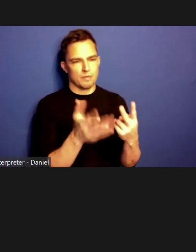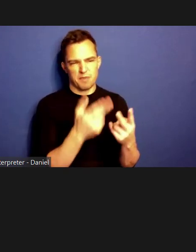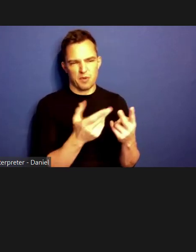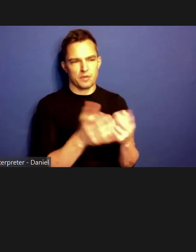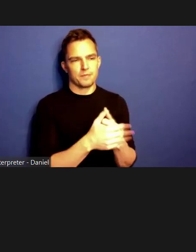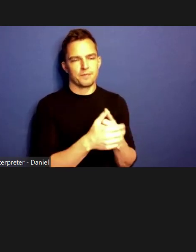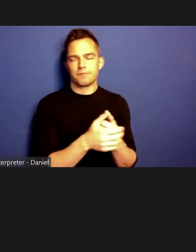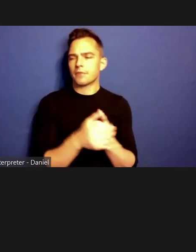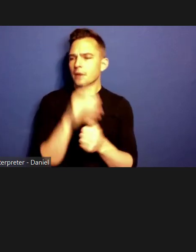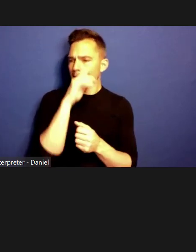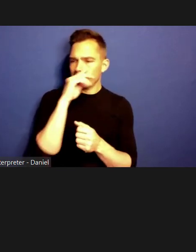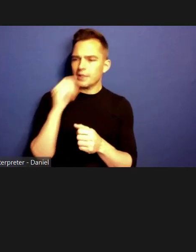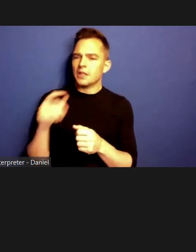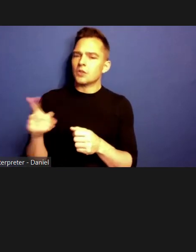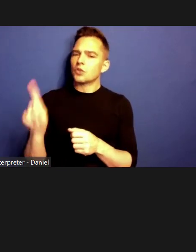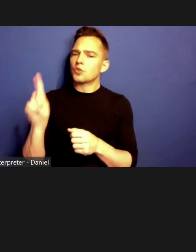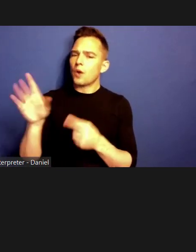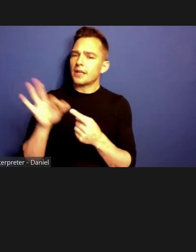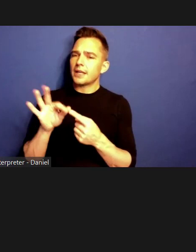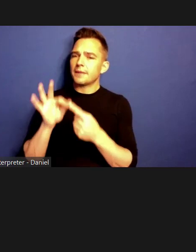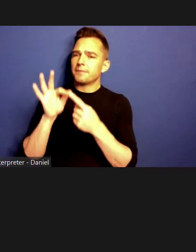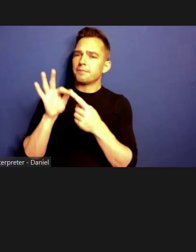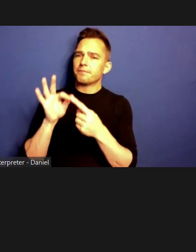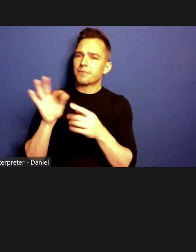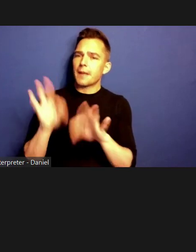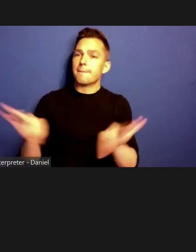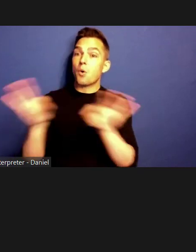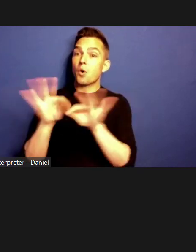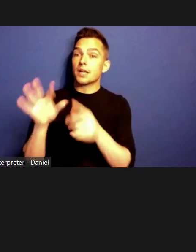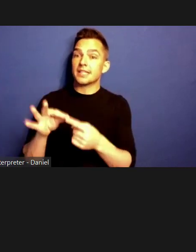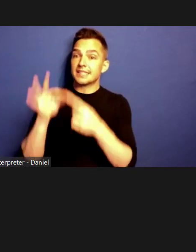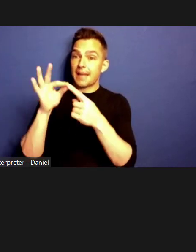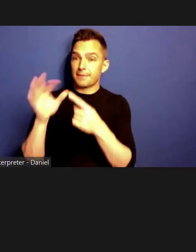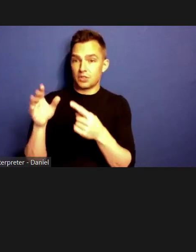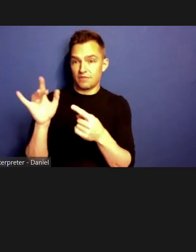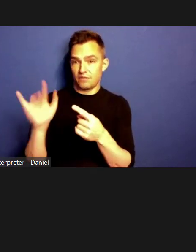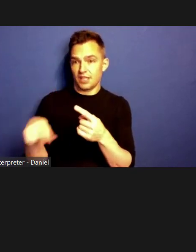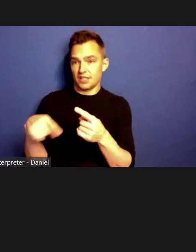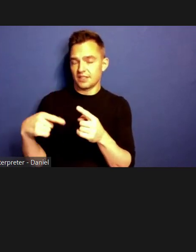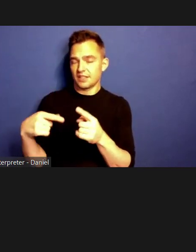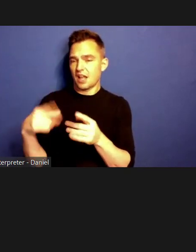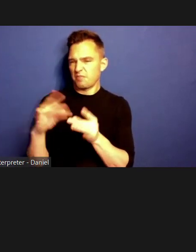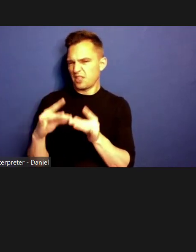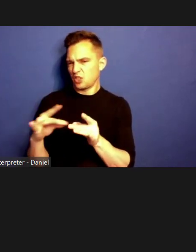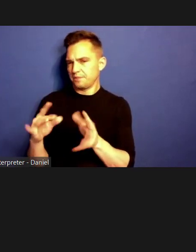protocol that is important to point out, and that's something we mentioned at the very beginning.